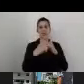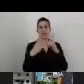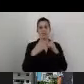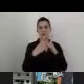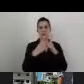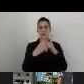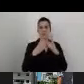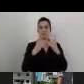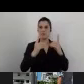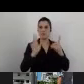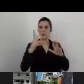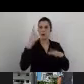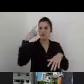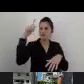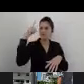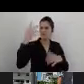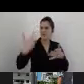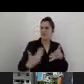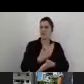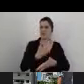in such progressive way as the A-Check.